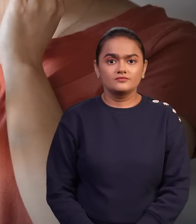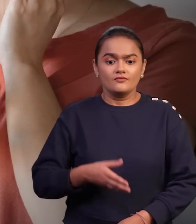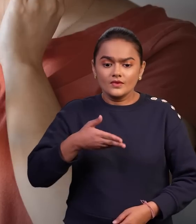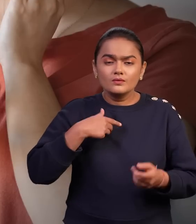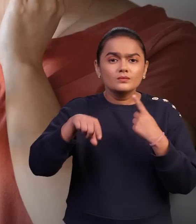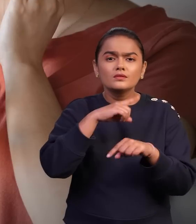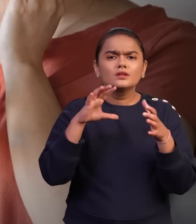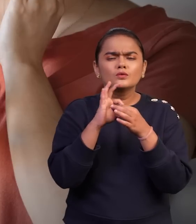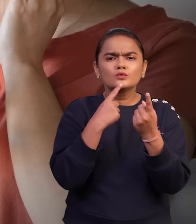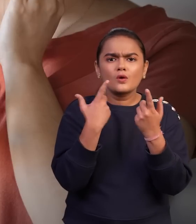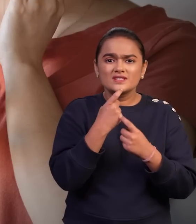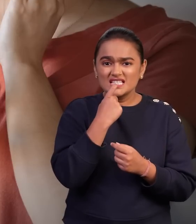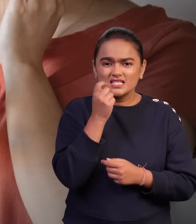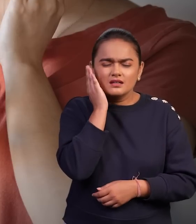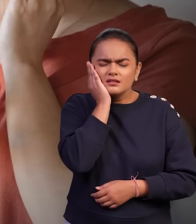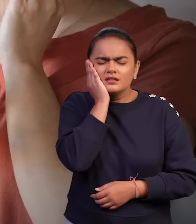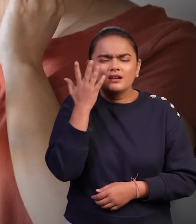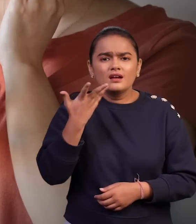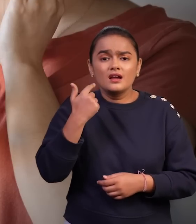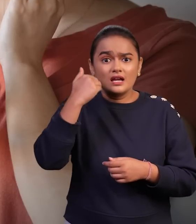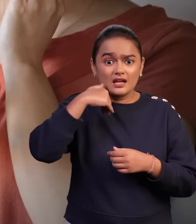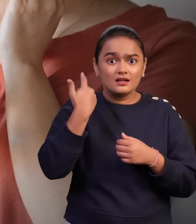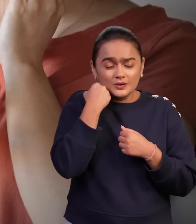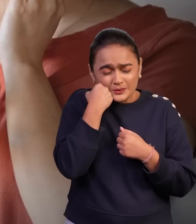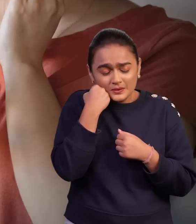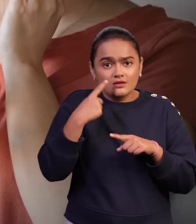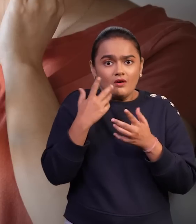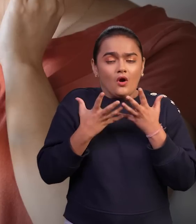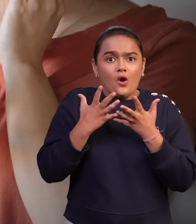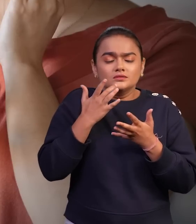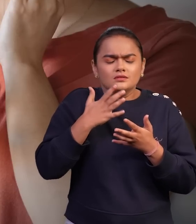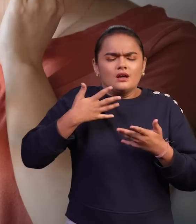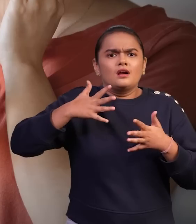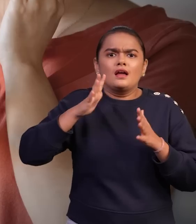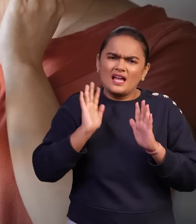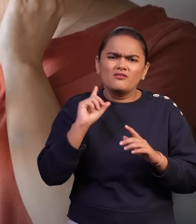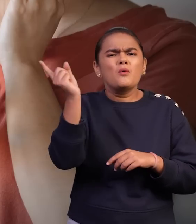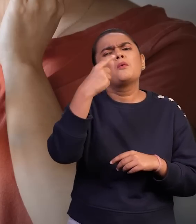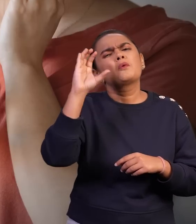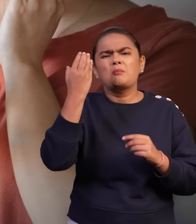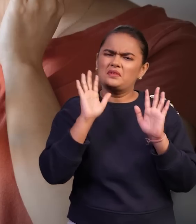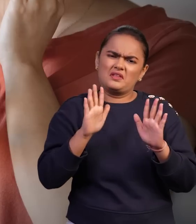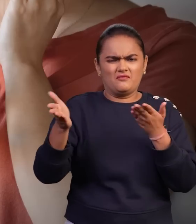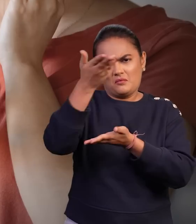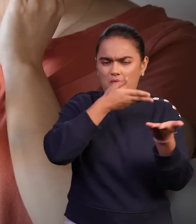Let's discuss about tooth sensitivity now. This is a common problem where teeth are sensitive to cold or hot.